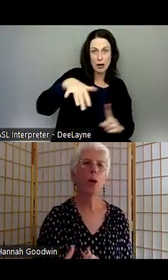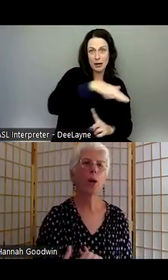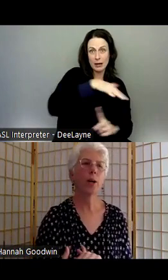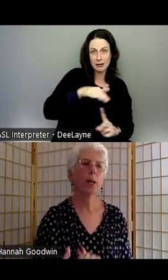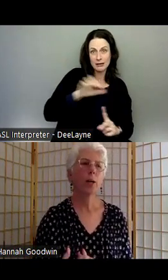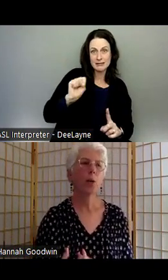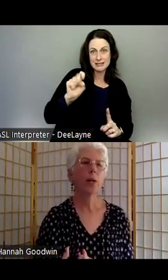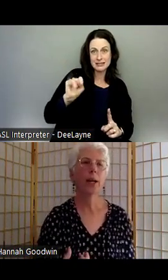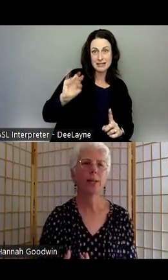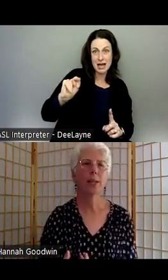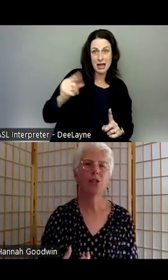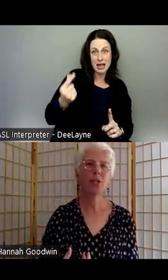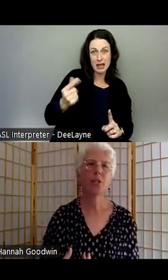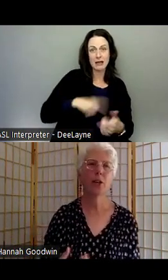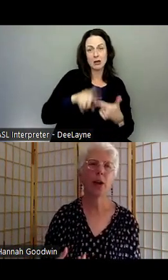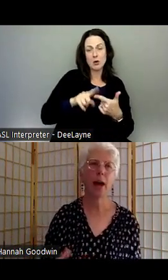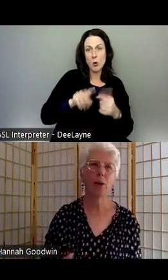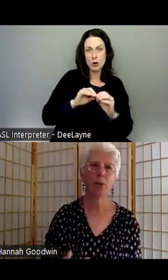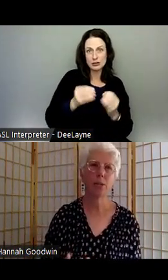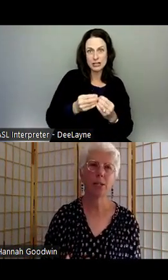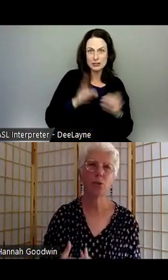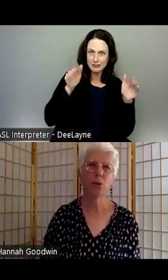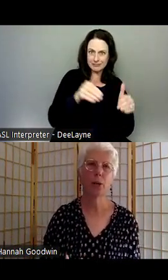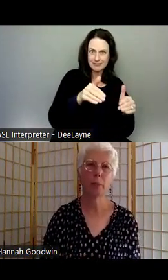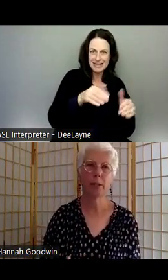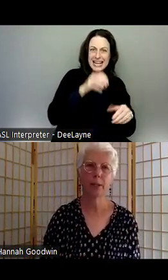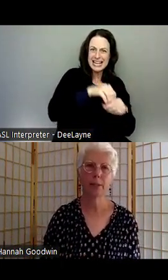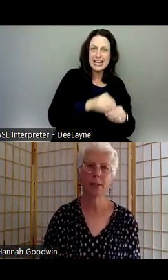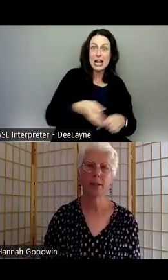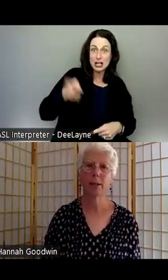or organizations that are housed in historic buildings